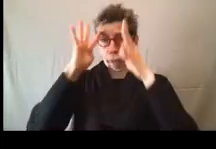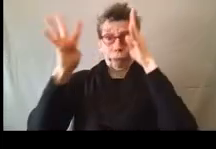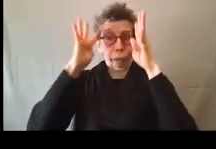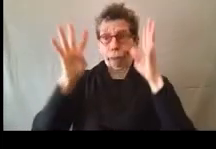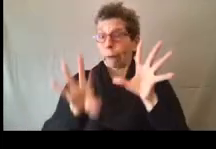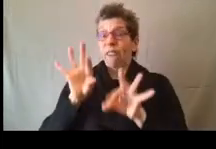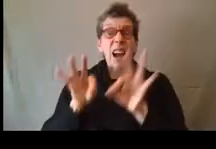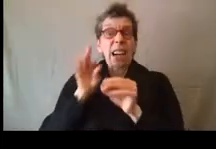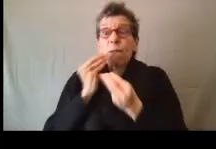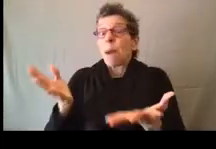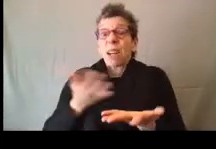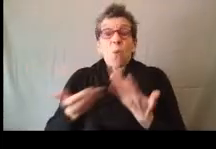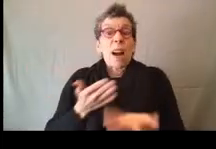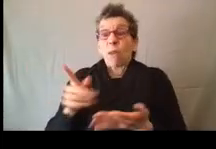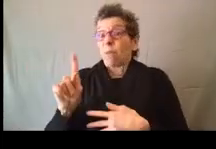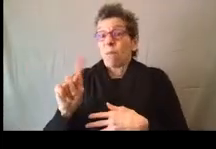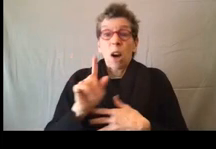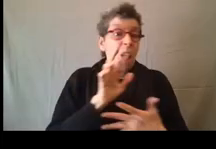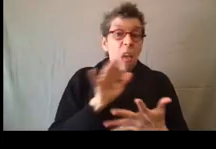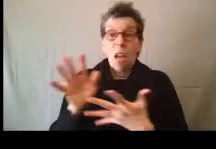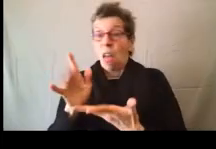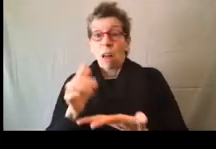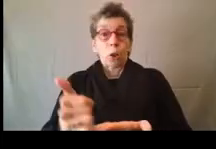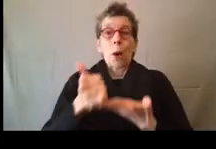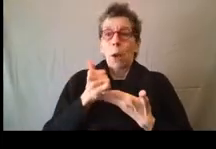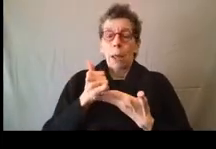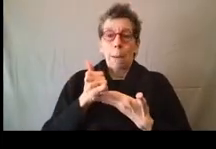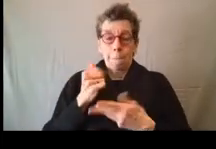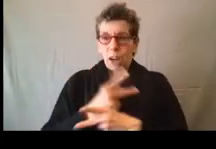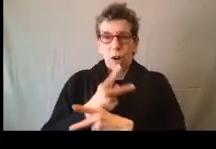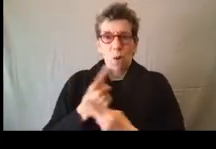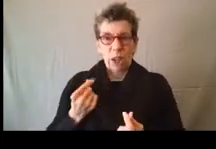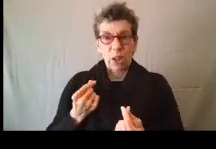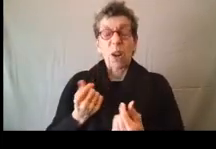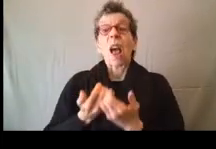information to guide their accommodation process. Often they have to spend a lot of time kind